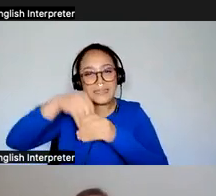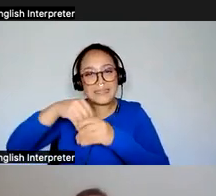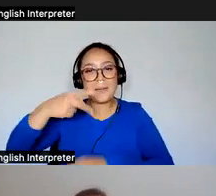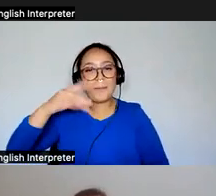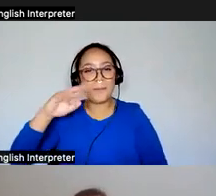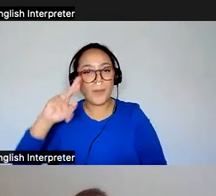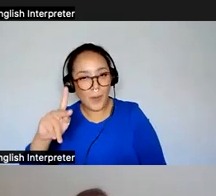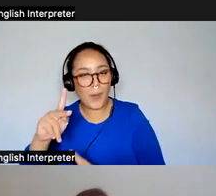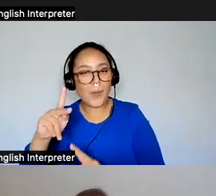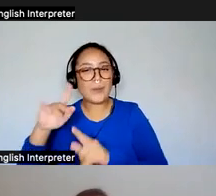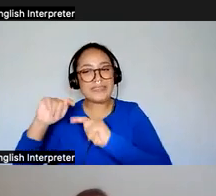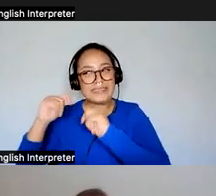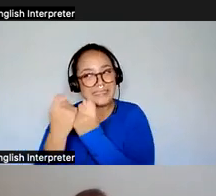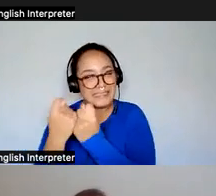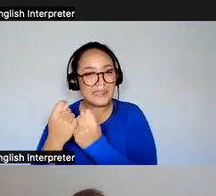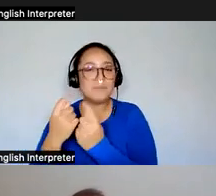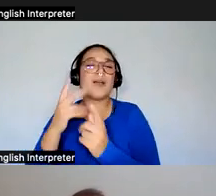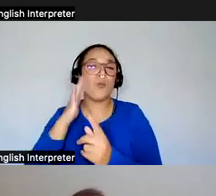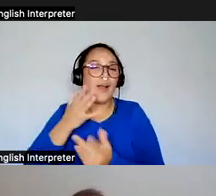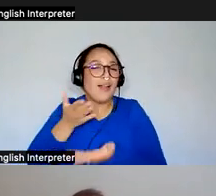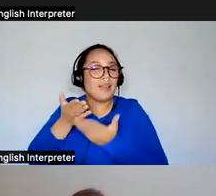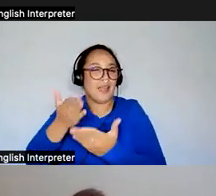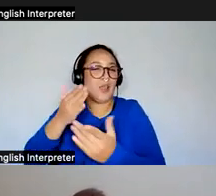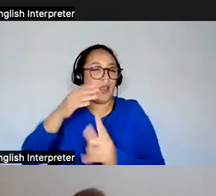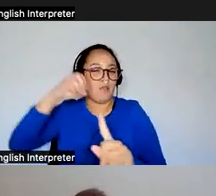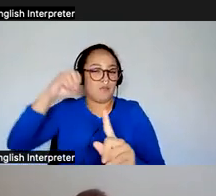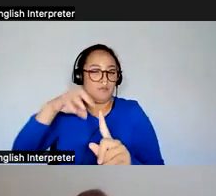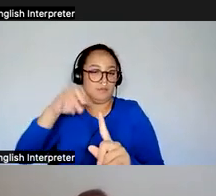So the question that was in the chat is when the project can happen.